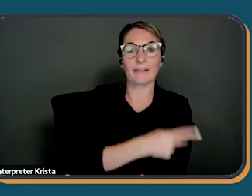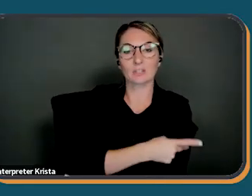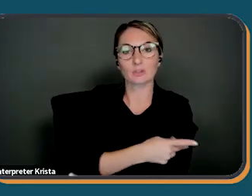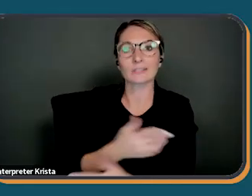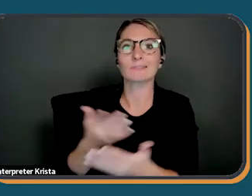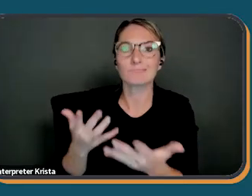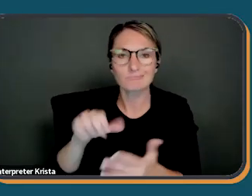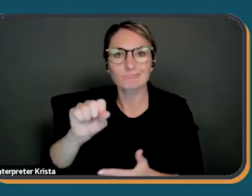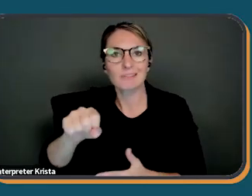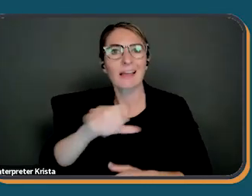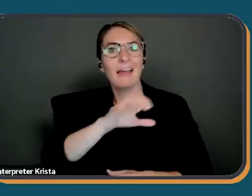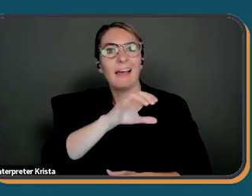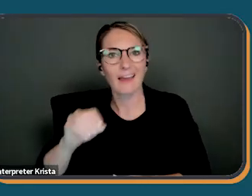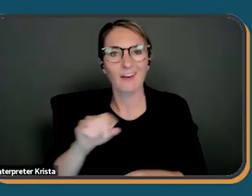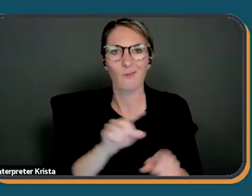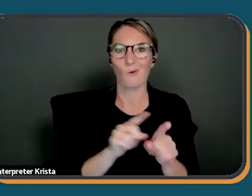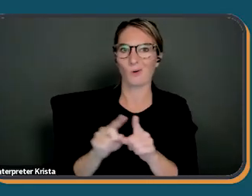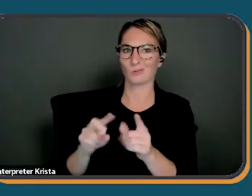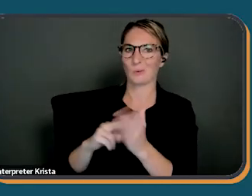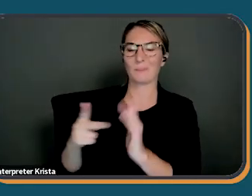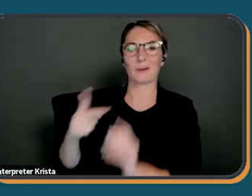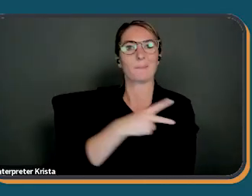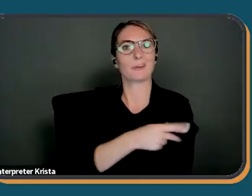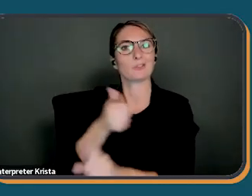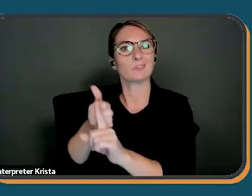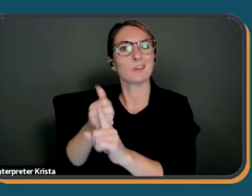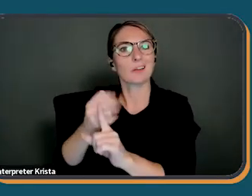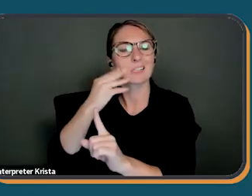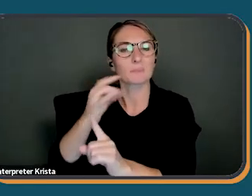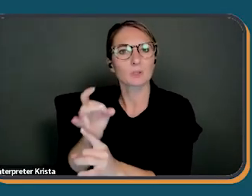very bad experiences and these experiences are a legitimate trauma response